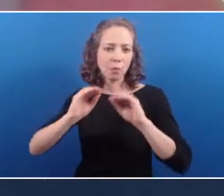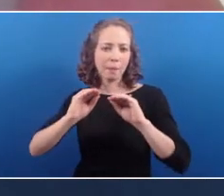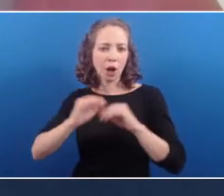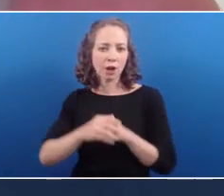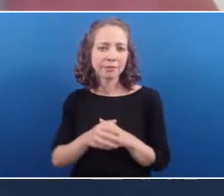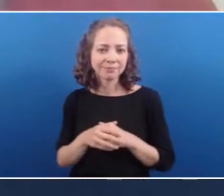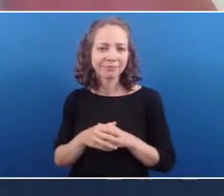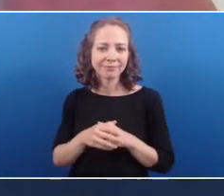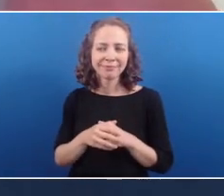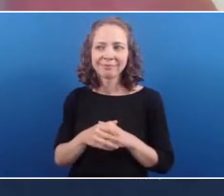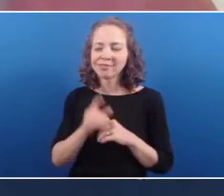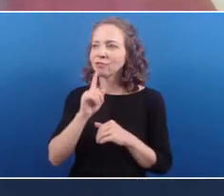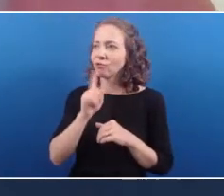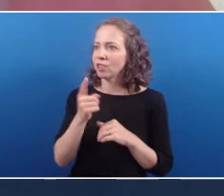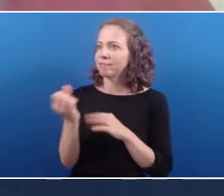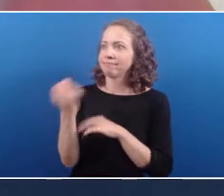Let us know what you’d like to see next.